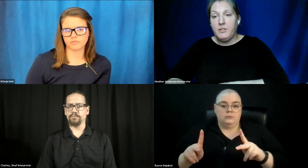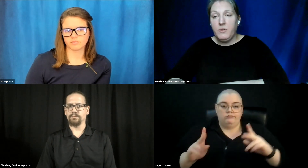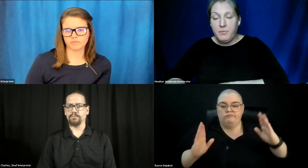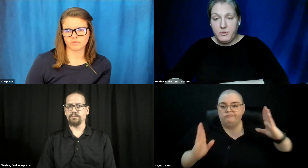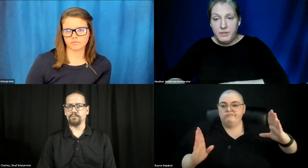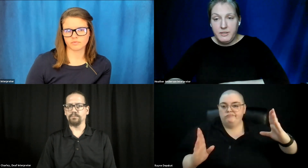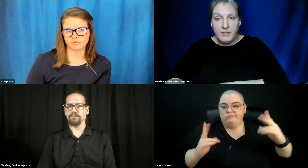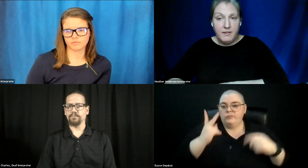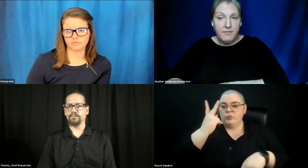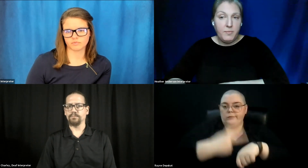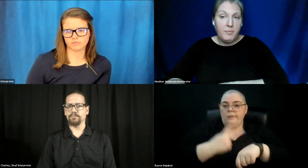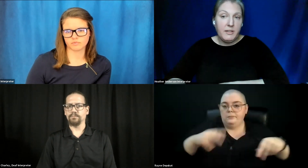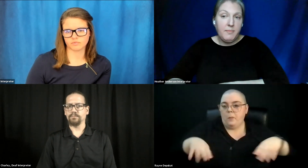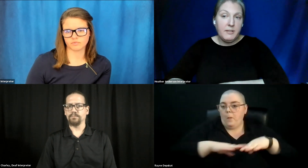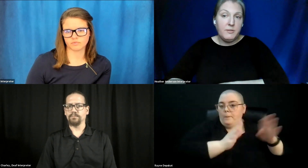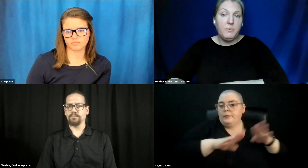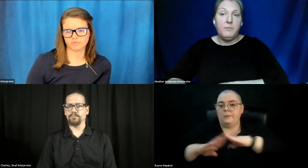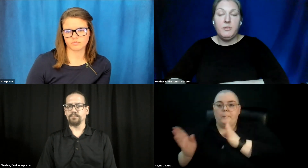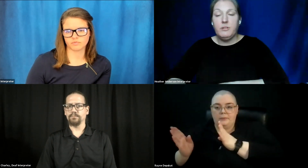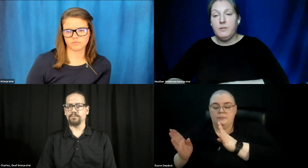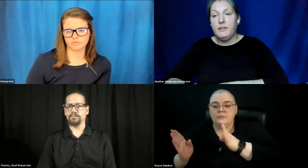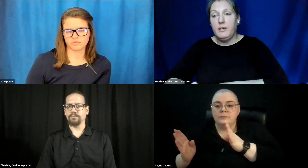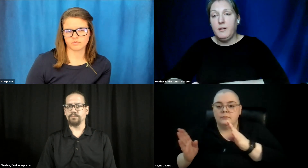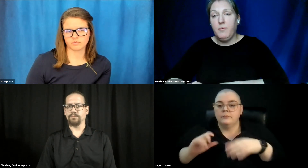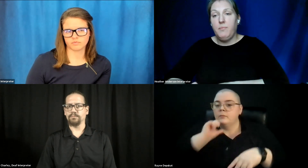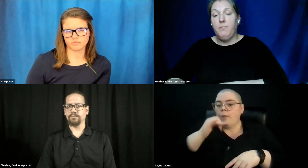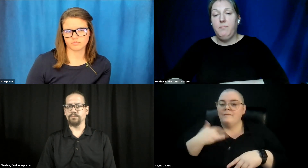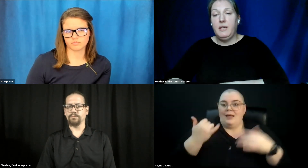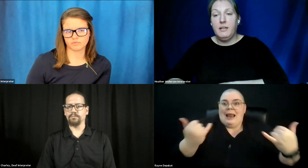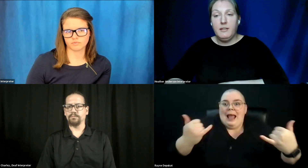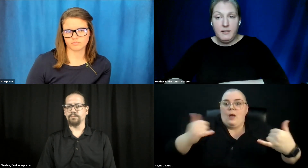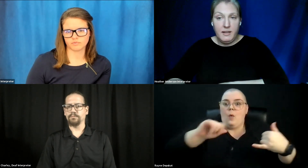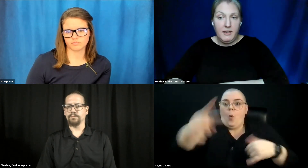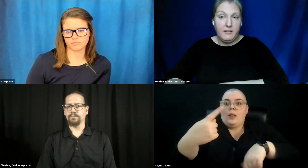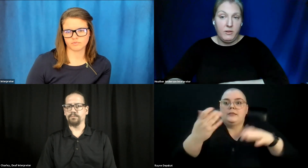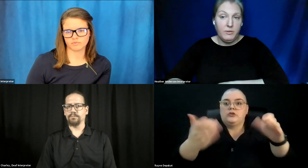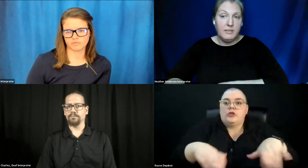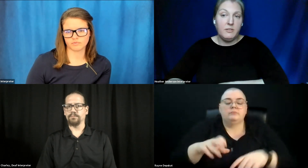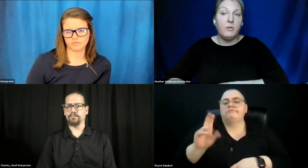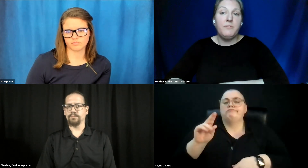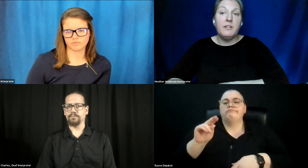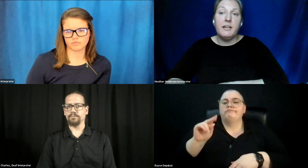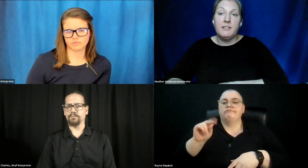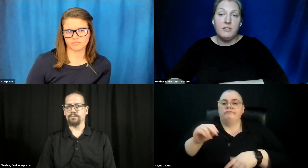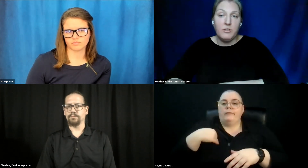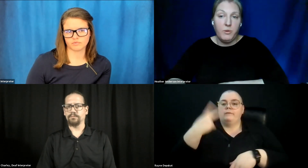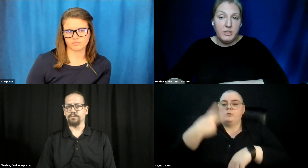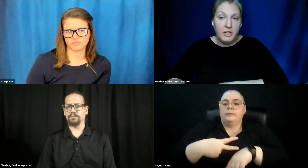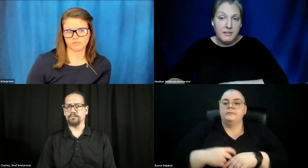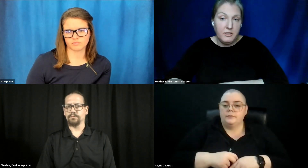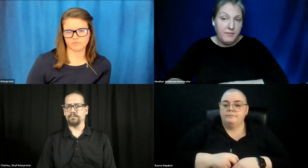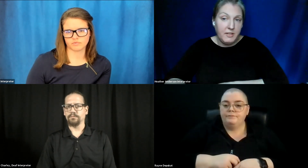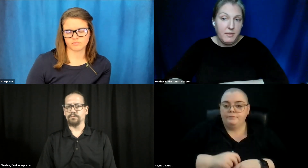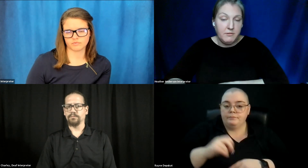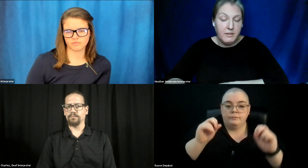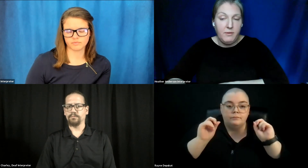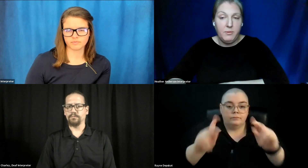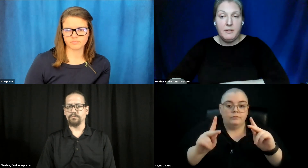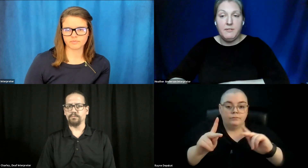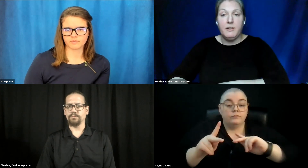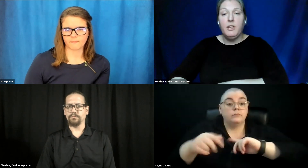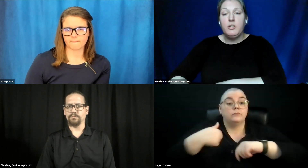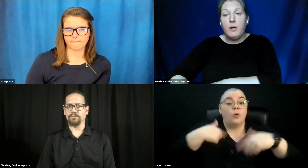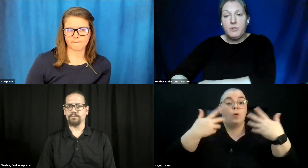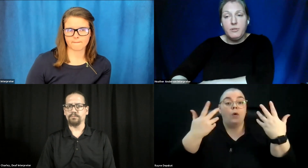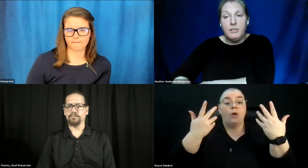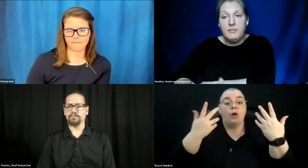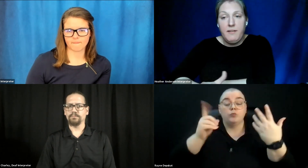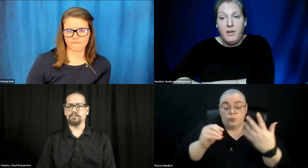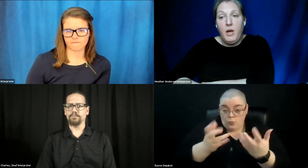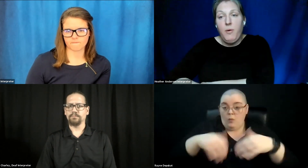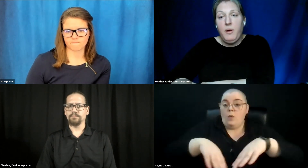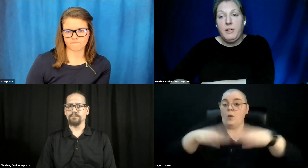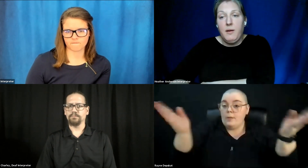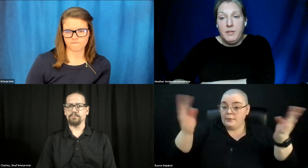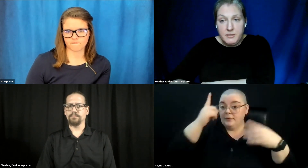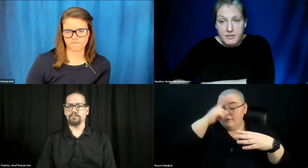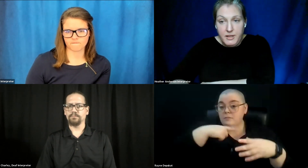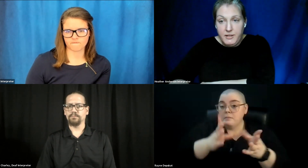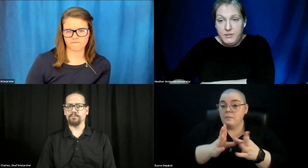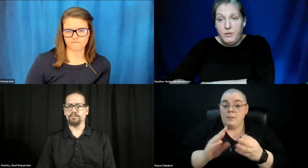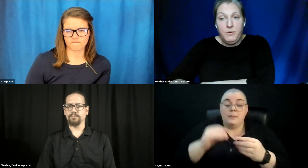So we'll have two opportunities to give public comments, we will Jeanette the beginning and at the closing don't feel like this is your only chance and you have to come on screen now it will give in to opportunities to have public comments.